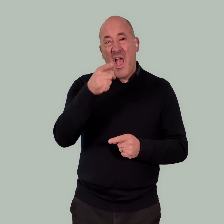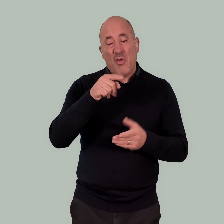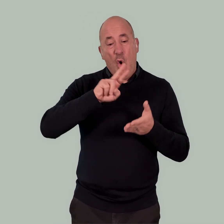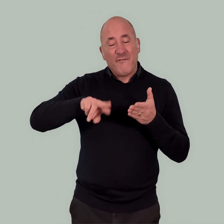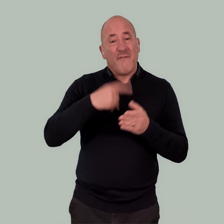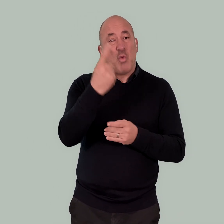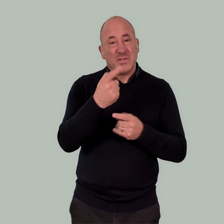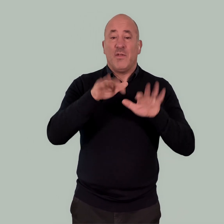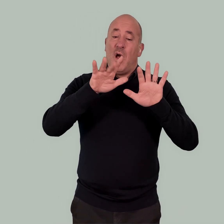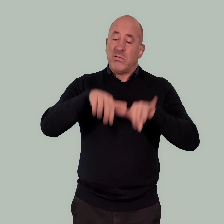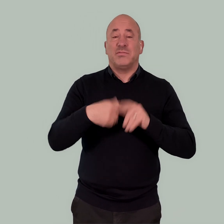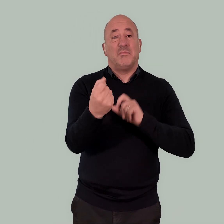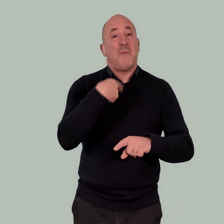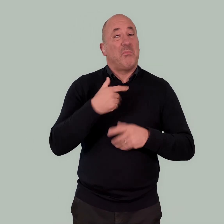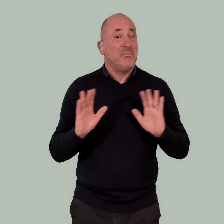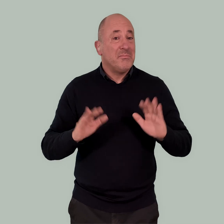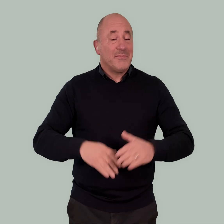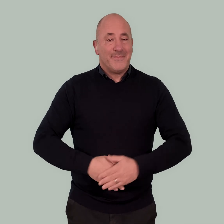if you would prefer to do so.